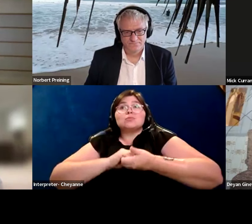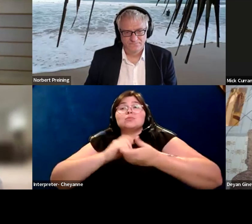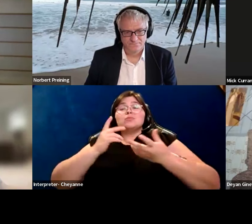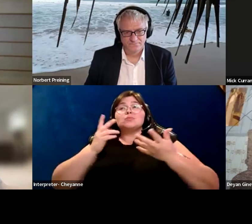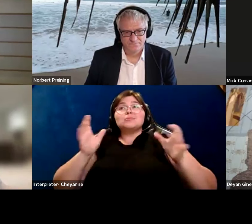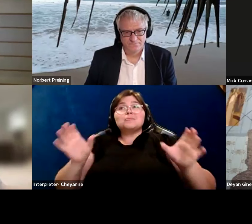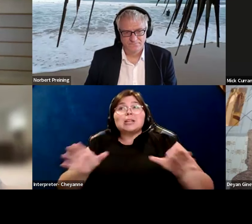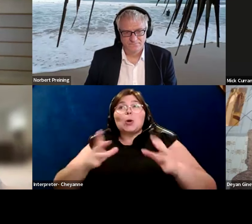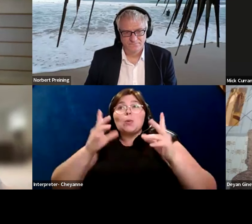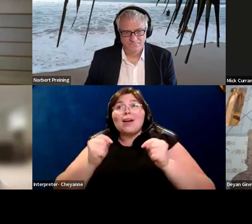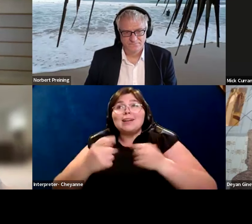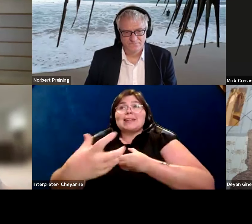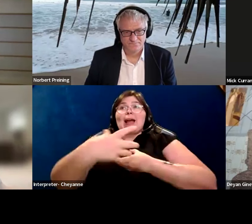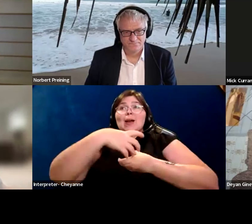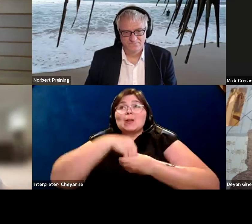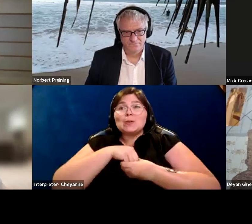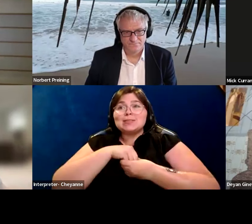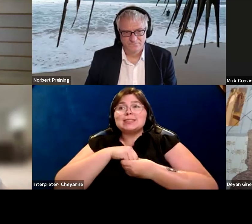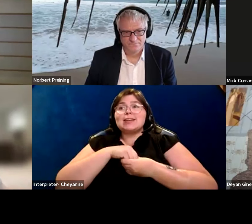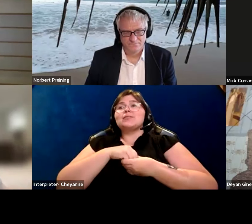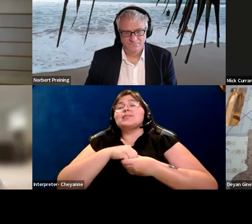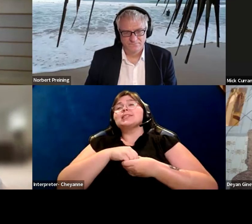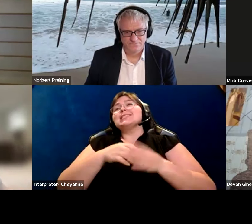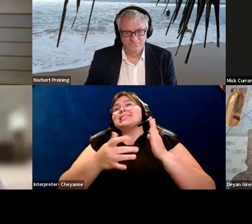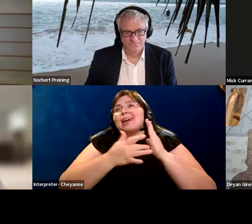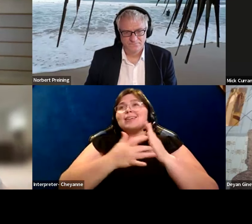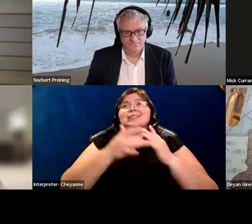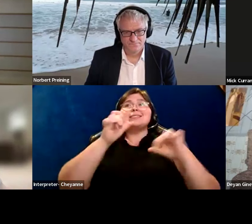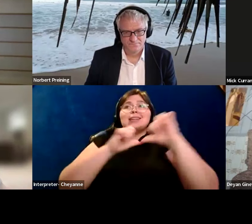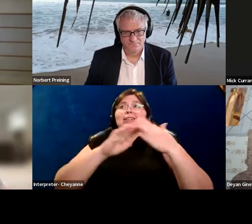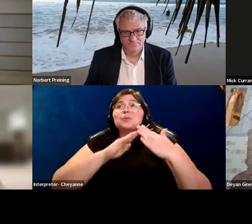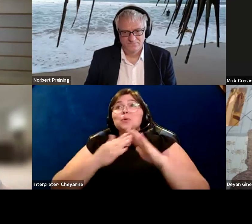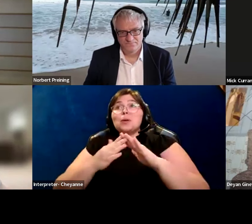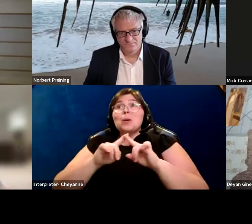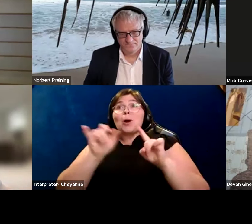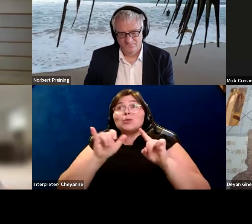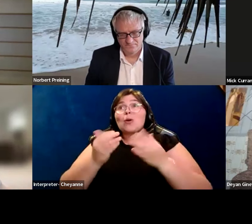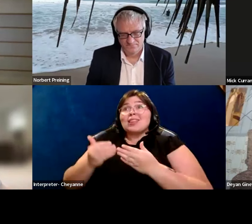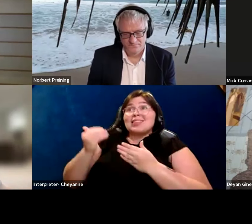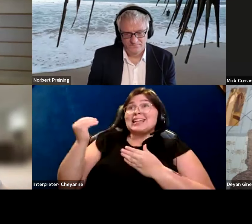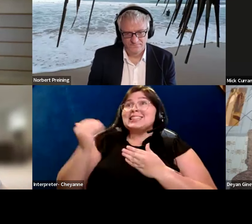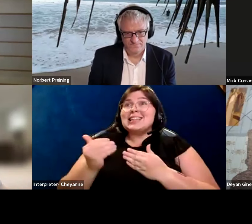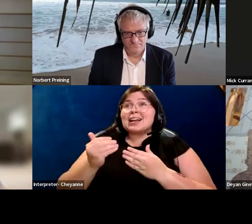But also, the next scientific or tech breakthrough could come from anyone, as long--